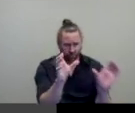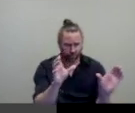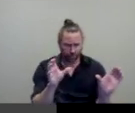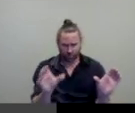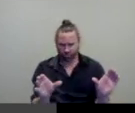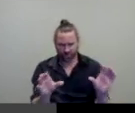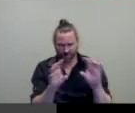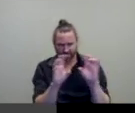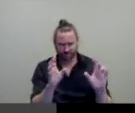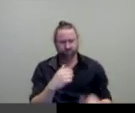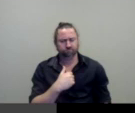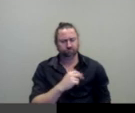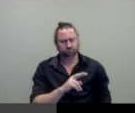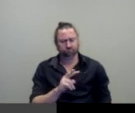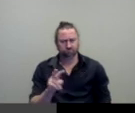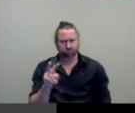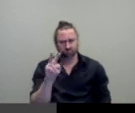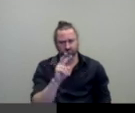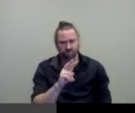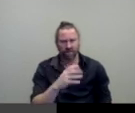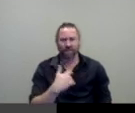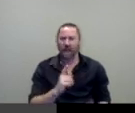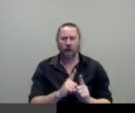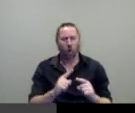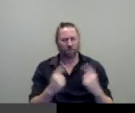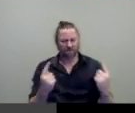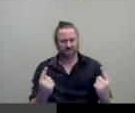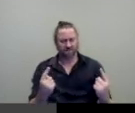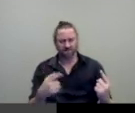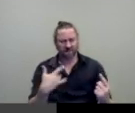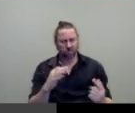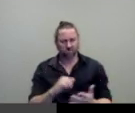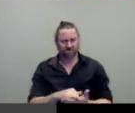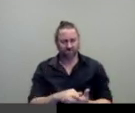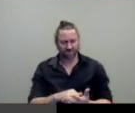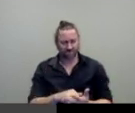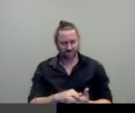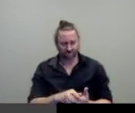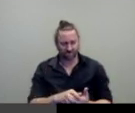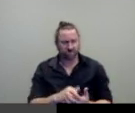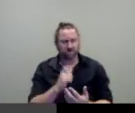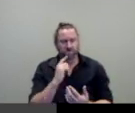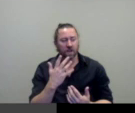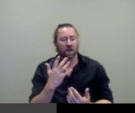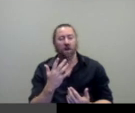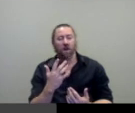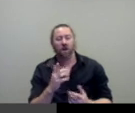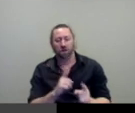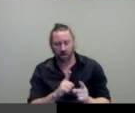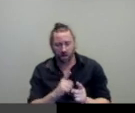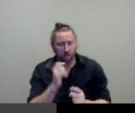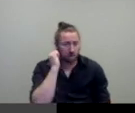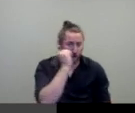a cornucopia of opposites so immediately ones that come to mind are things like black and white